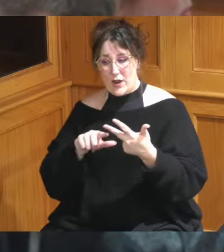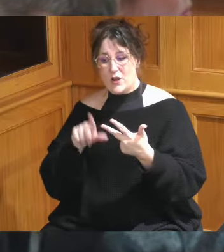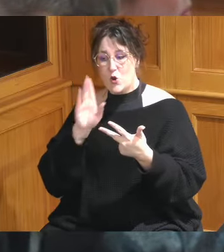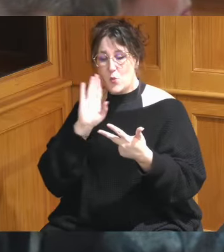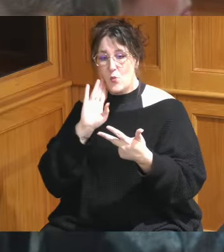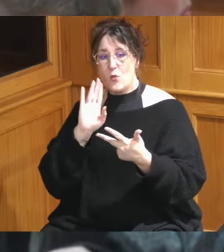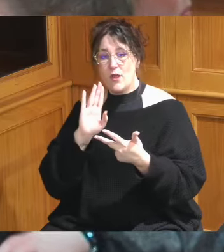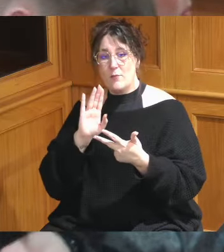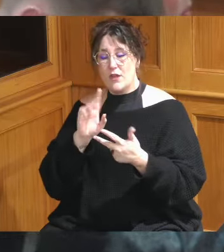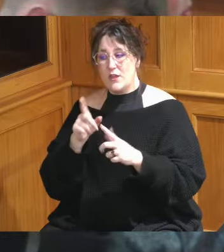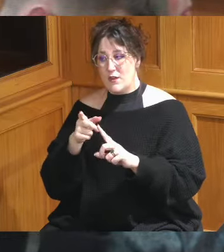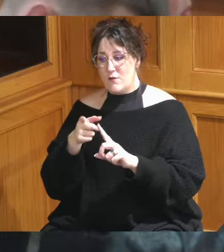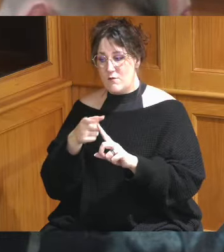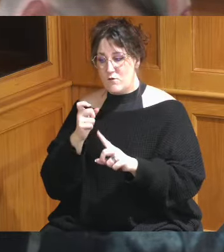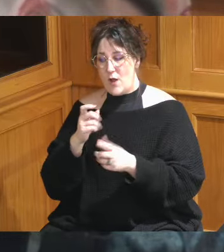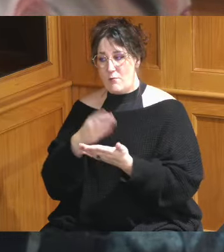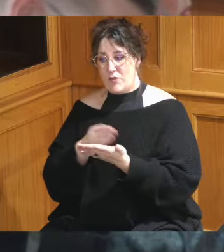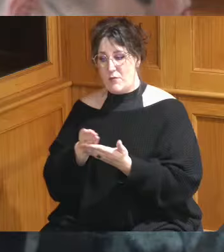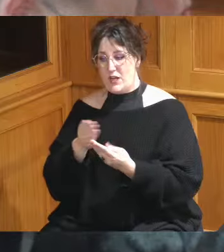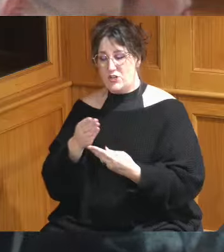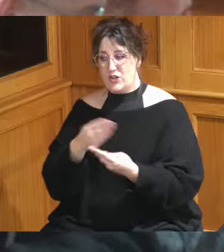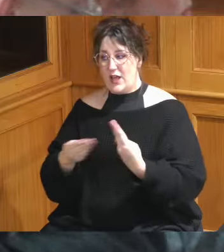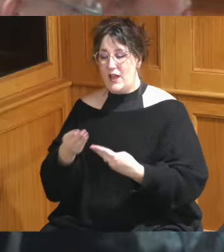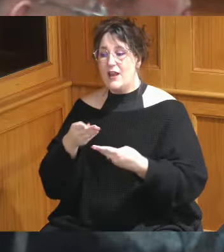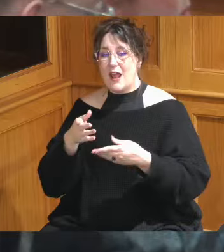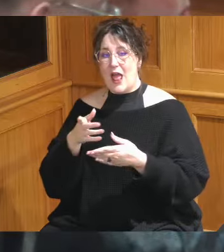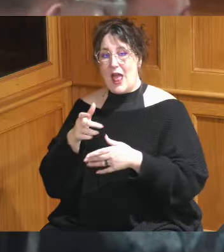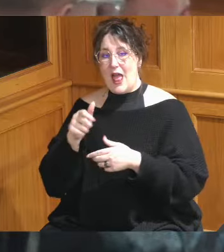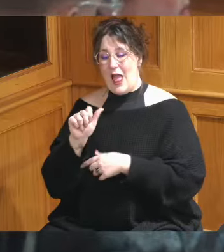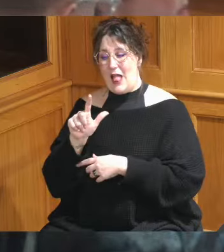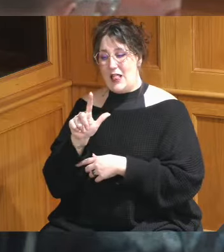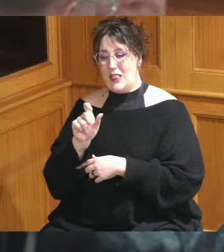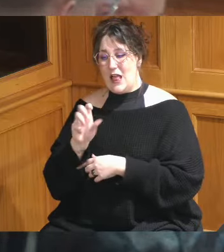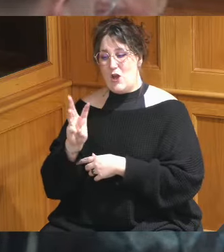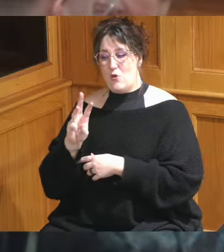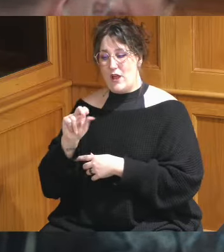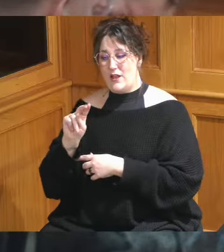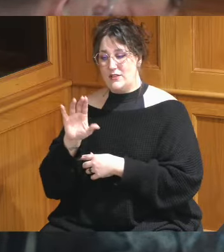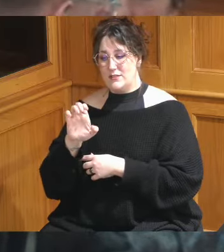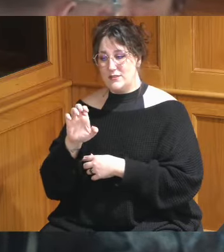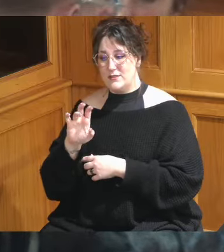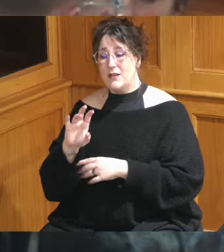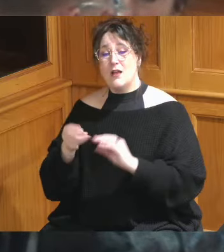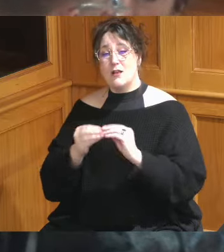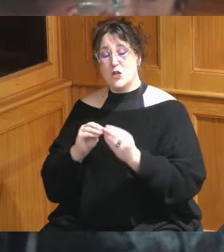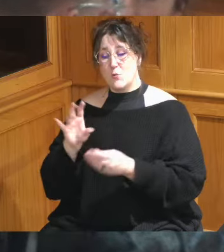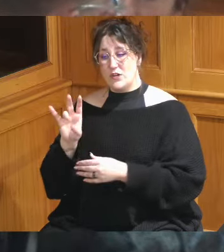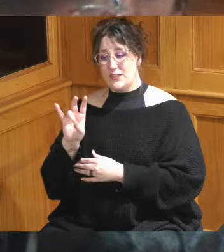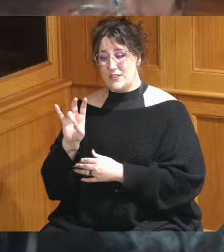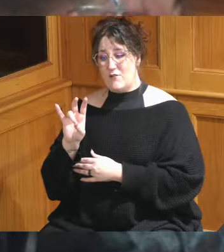HSTS elimination allowance. moving on to item seven. This is a resolution to cancel the Cold